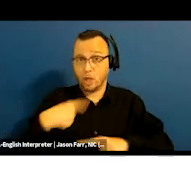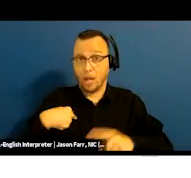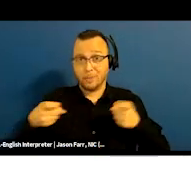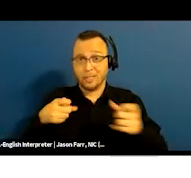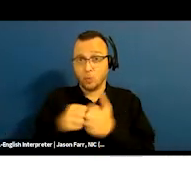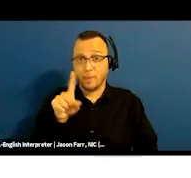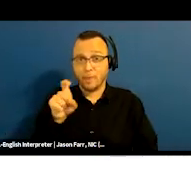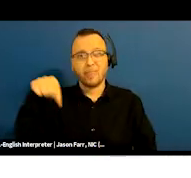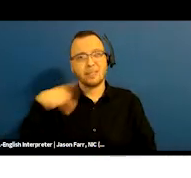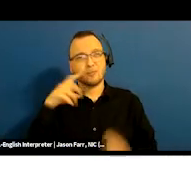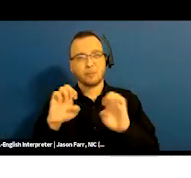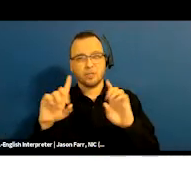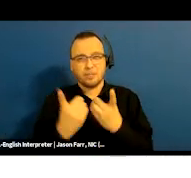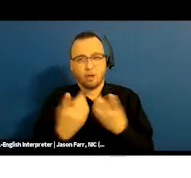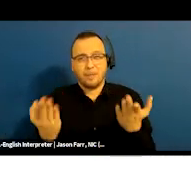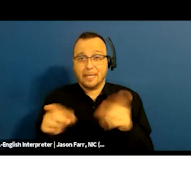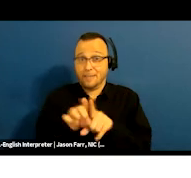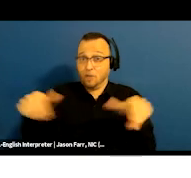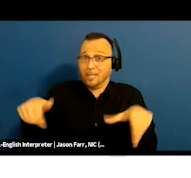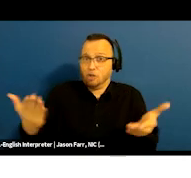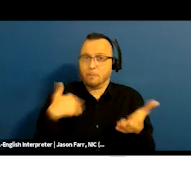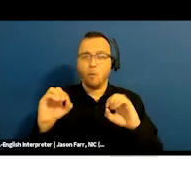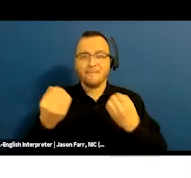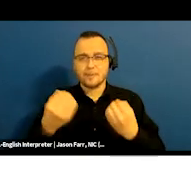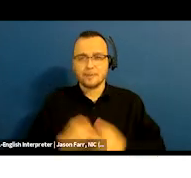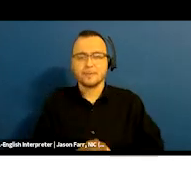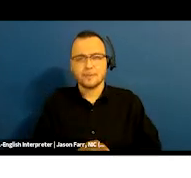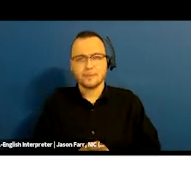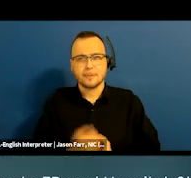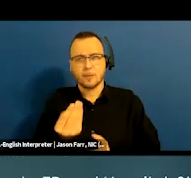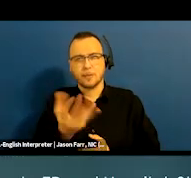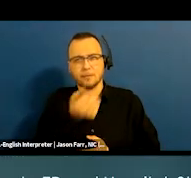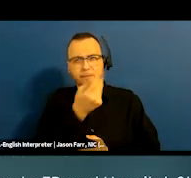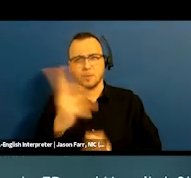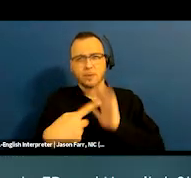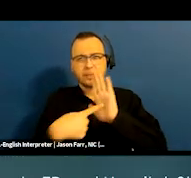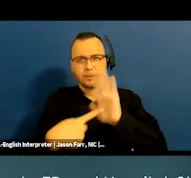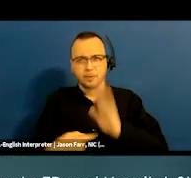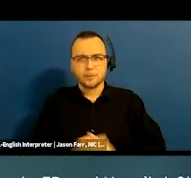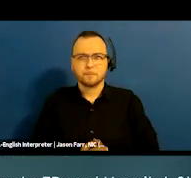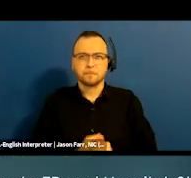And the first thing, actually, for me, it's kind of like simple, to be perfectly honest.